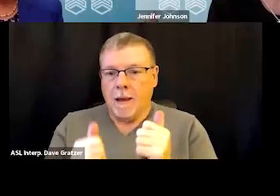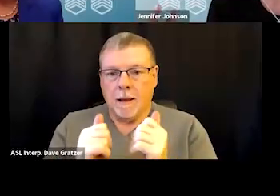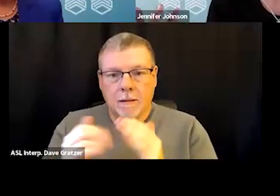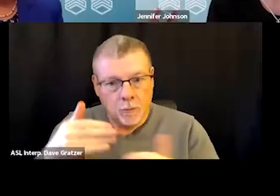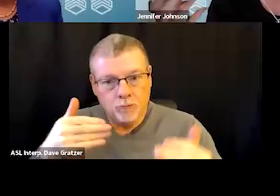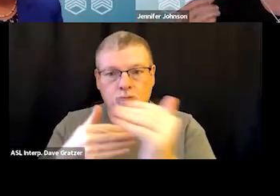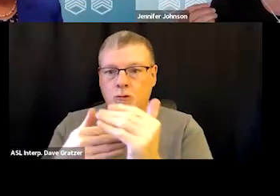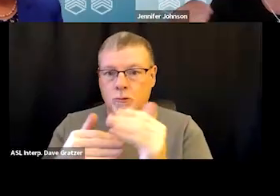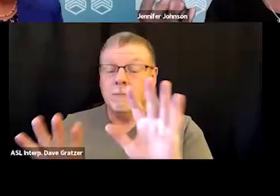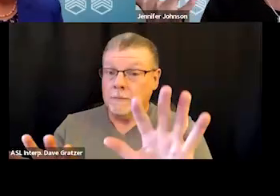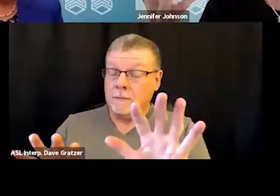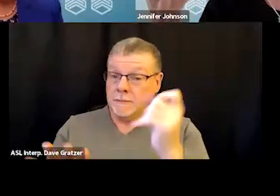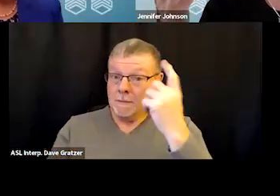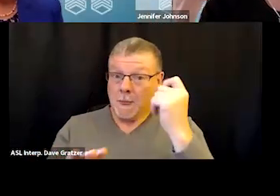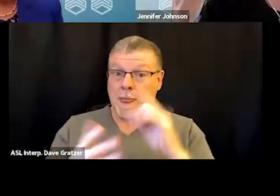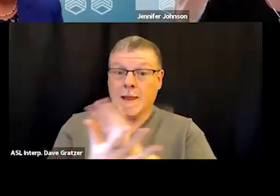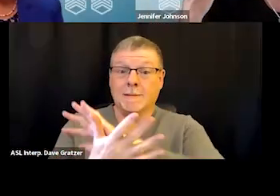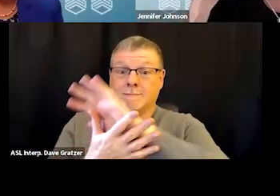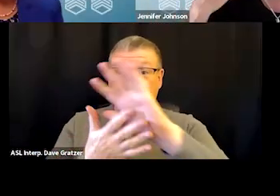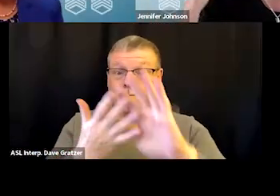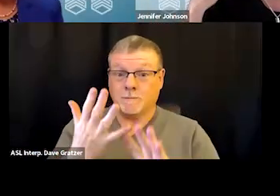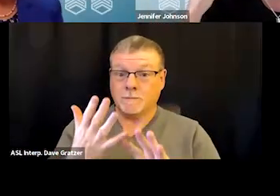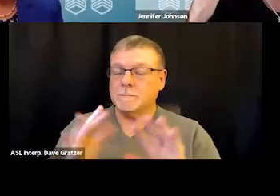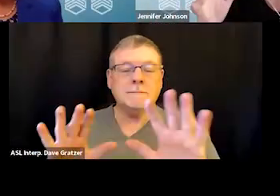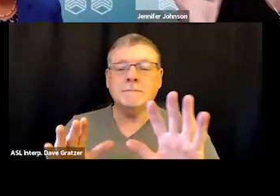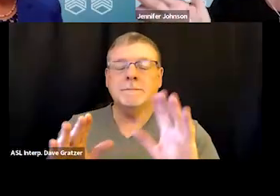And these are, again, if we're just listening, so- you're not